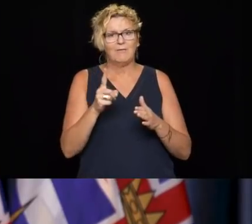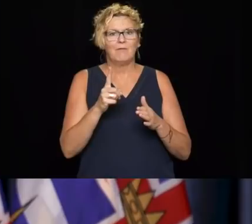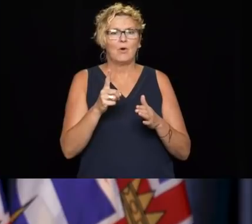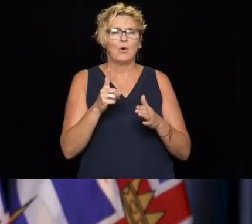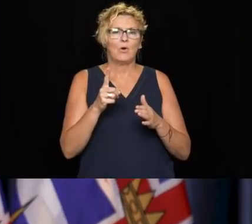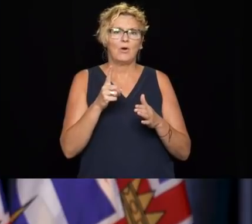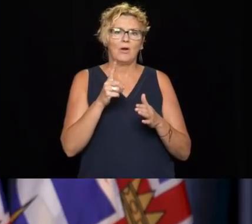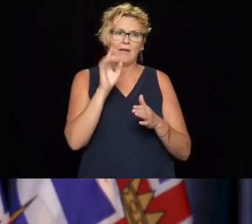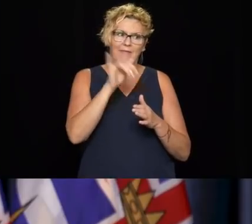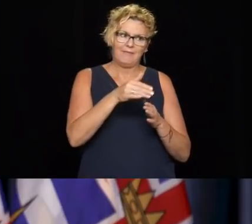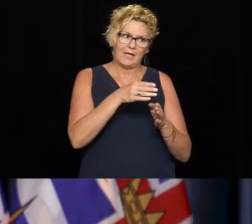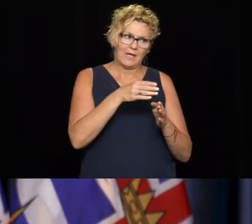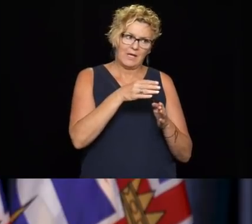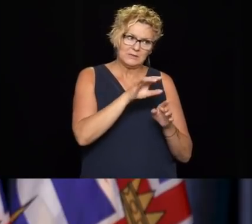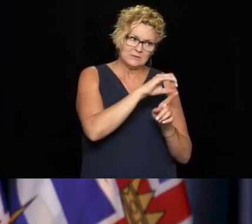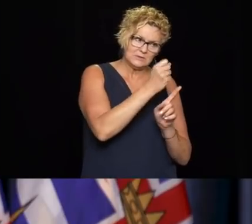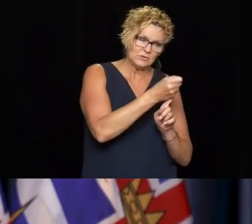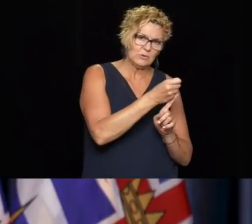for all scenarios now including